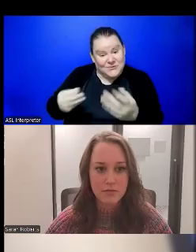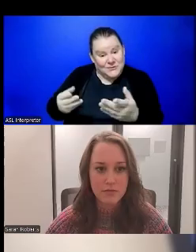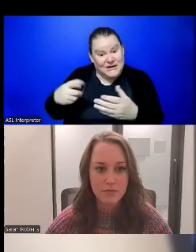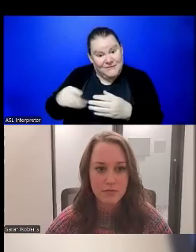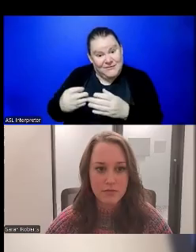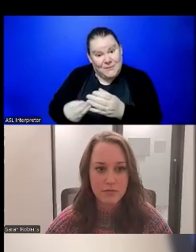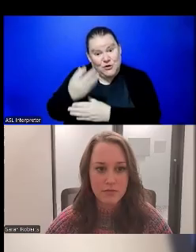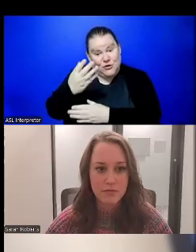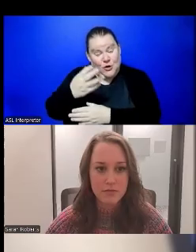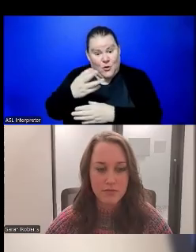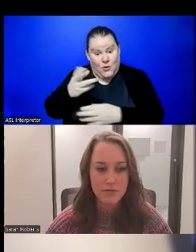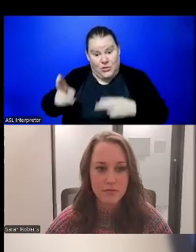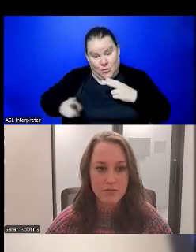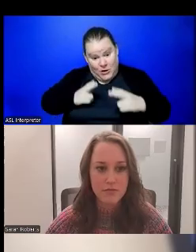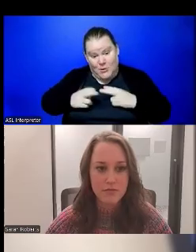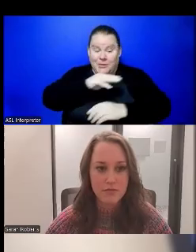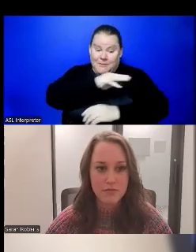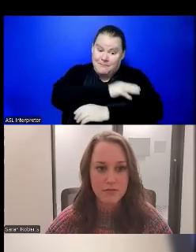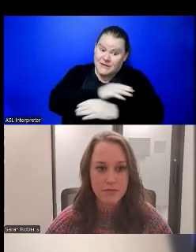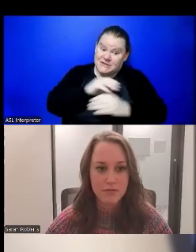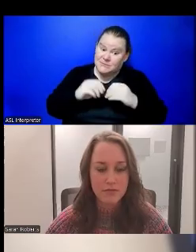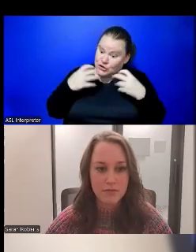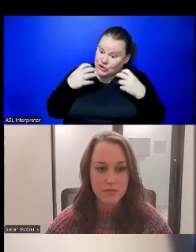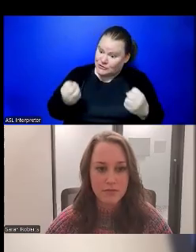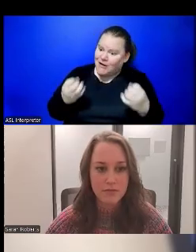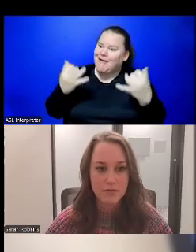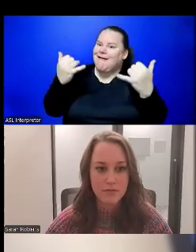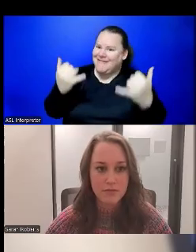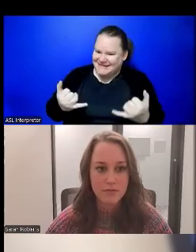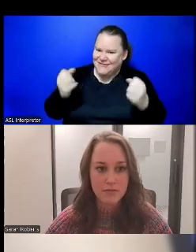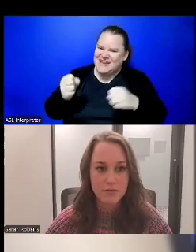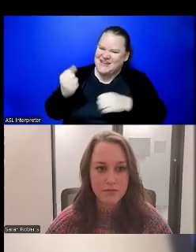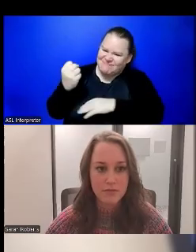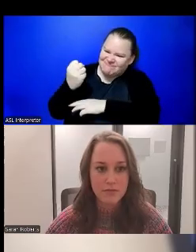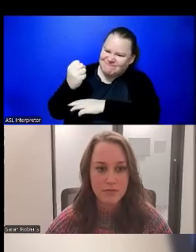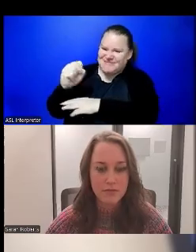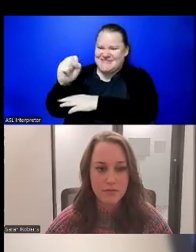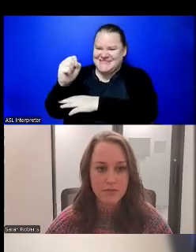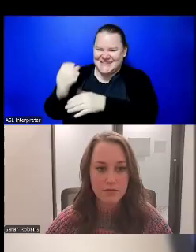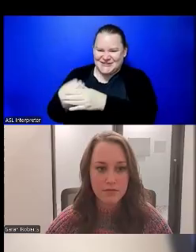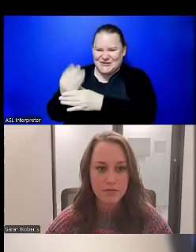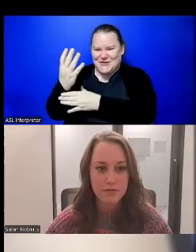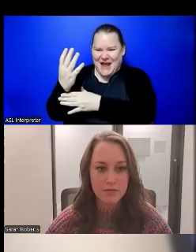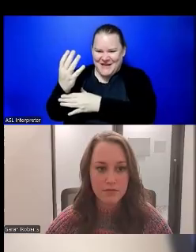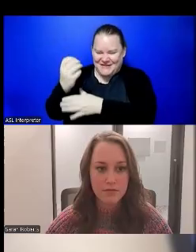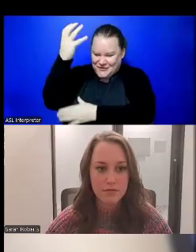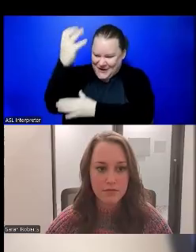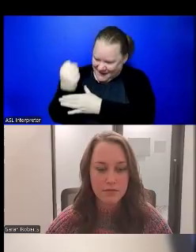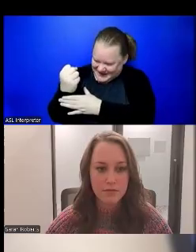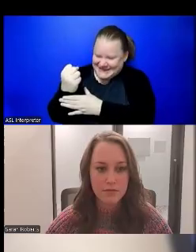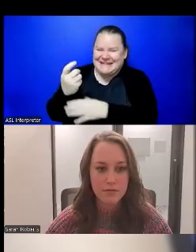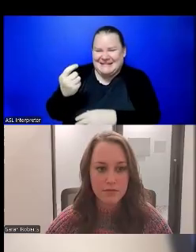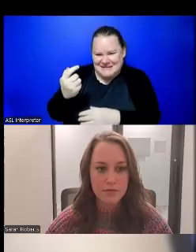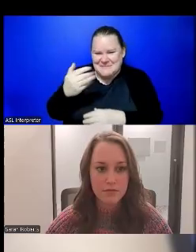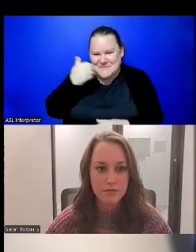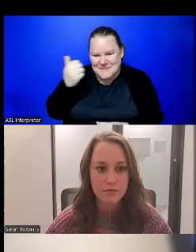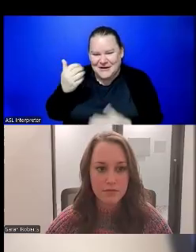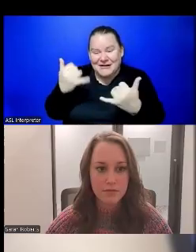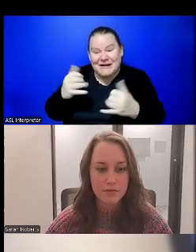muscles get stronger. They can now fight gravity a little better. Now they can take a rattle and shake it. Now they